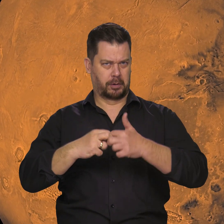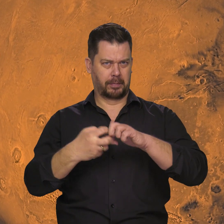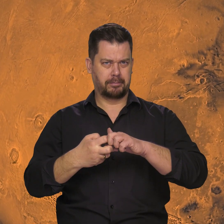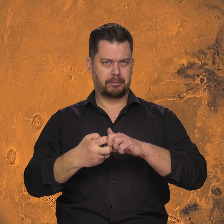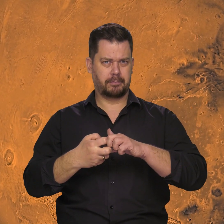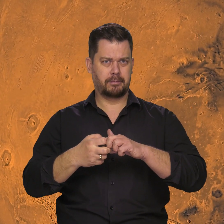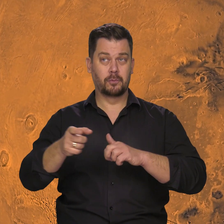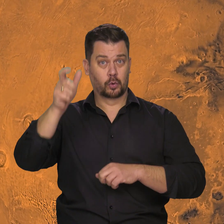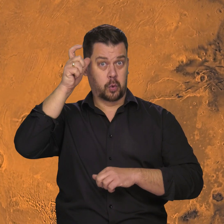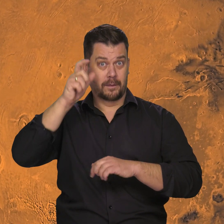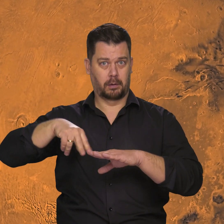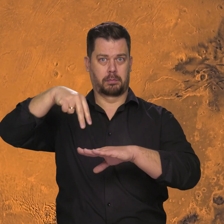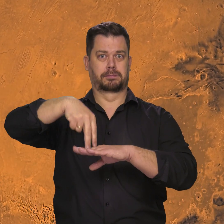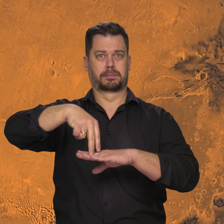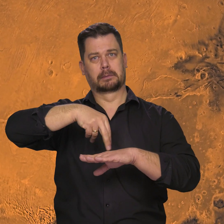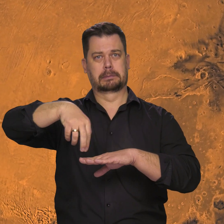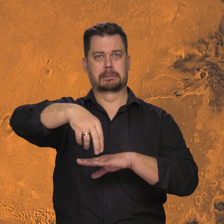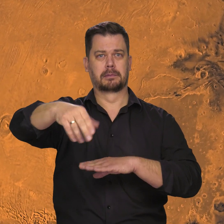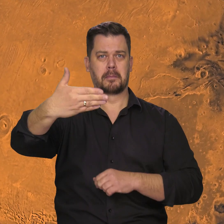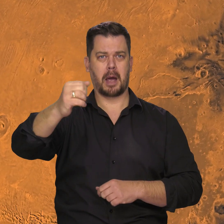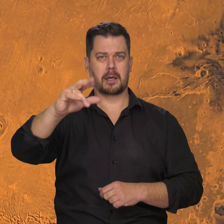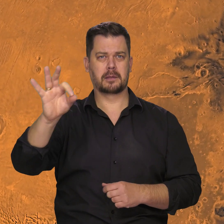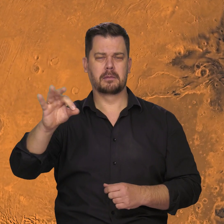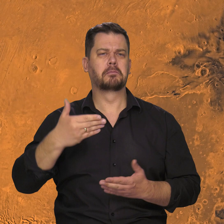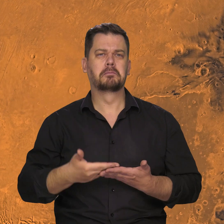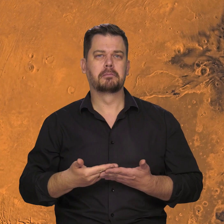What are the challenges for a human to safely travel to Mars?